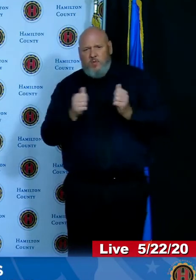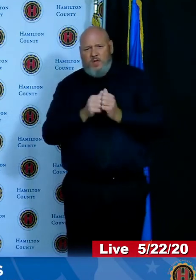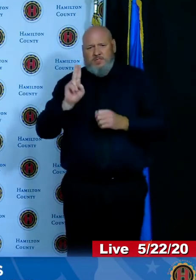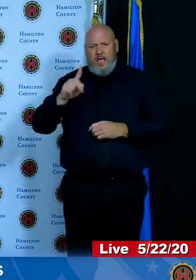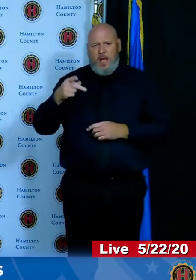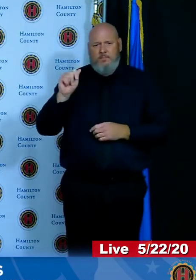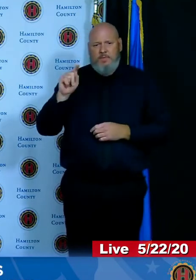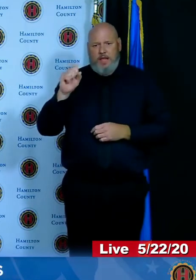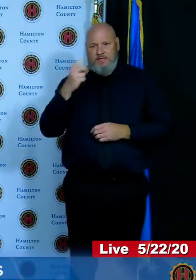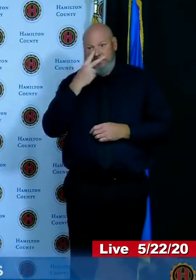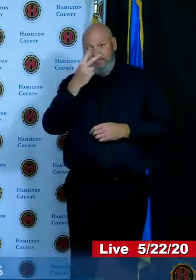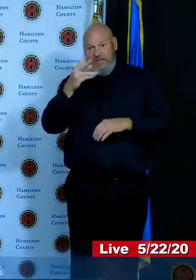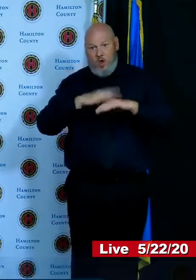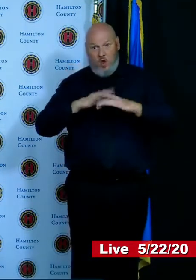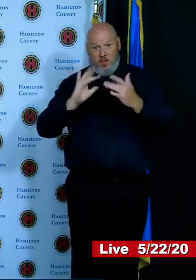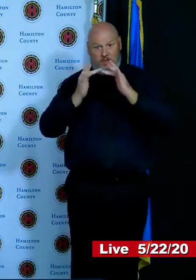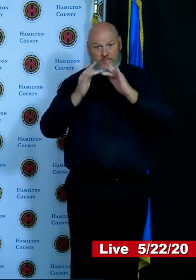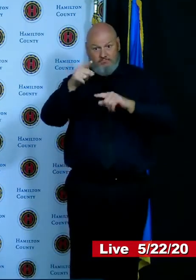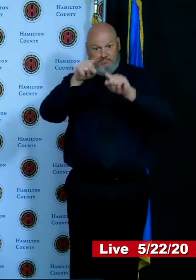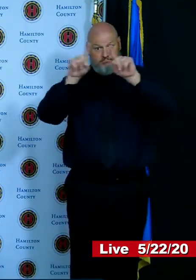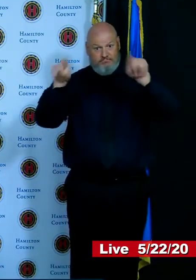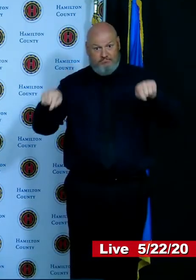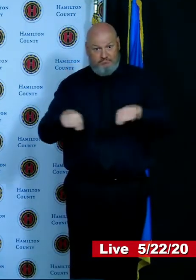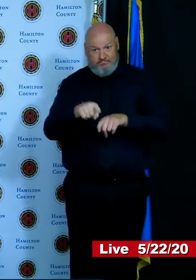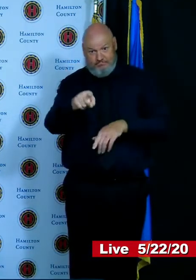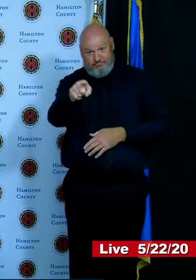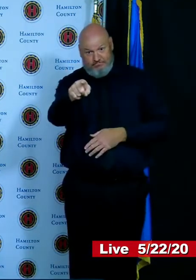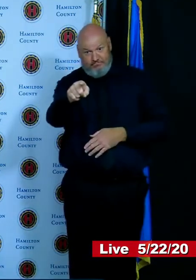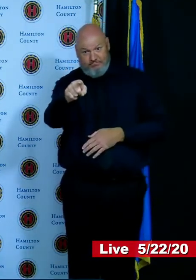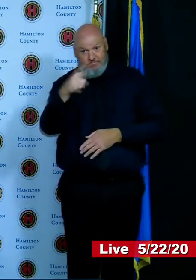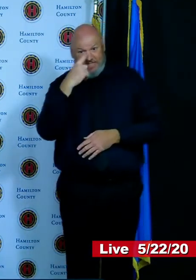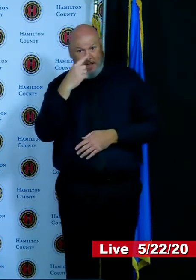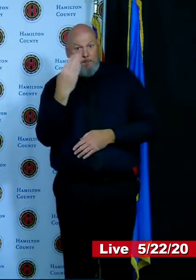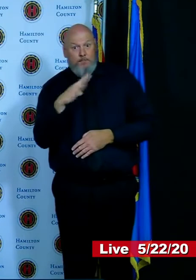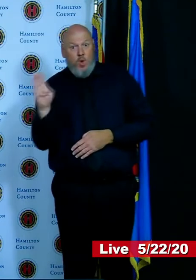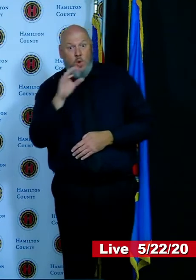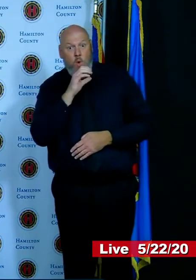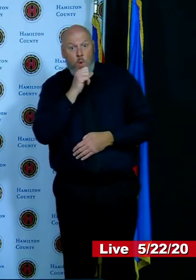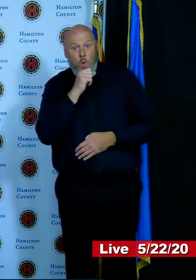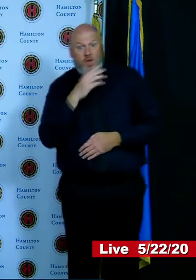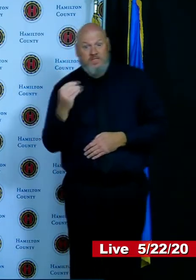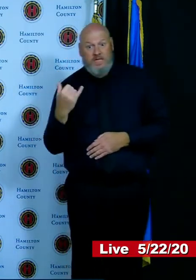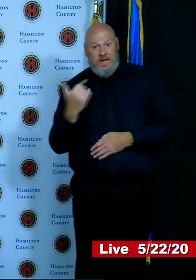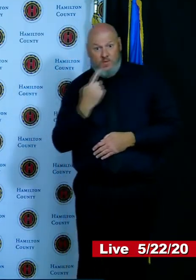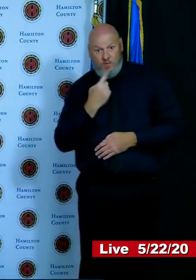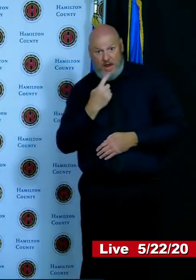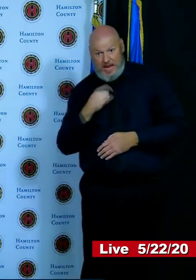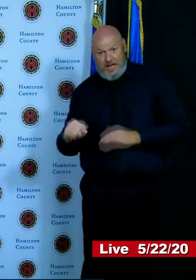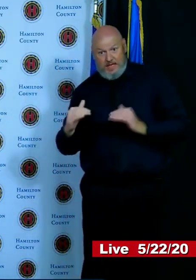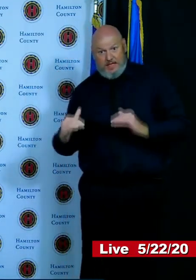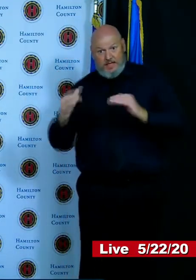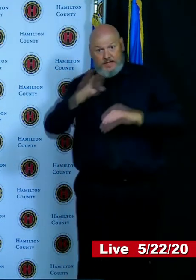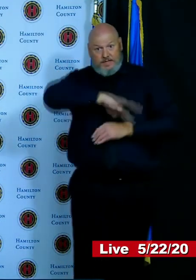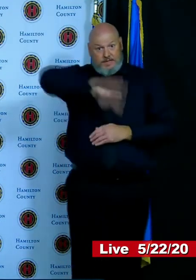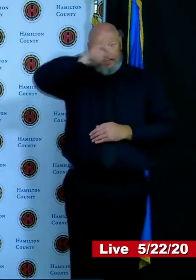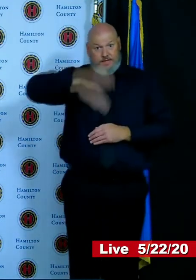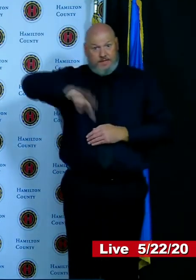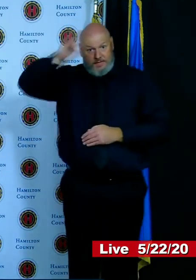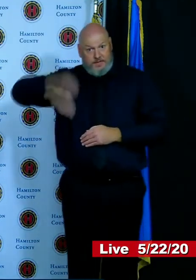is it up there it is alright so again this gives you an idea of how we're